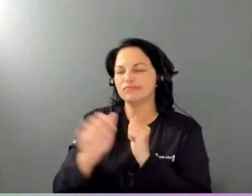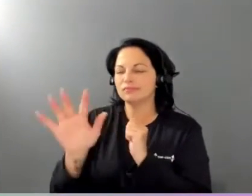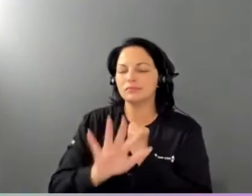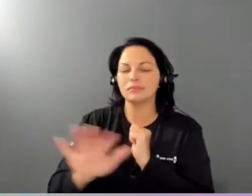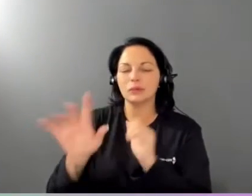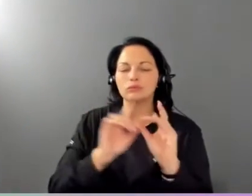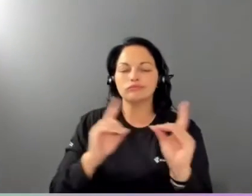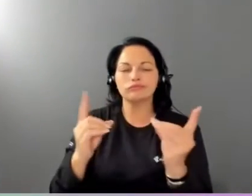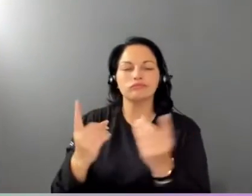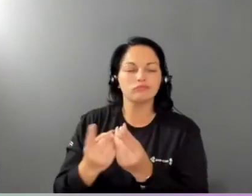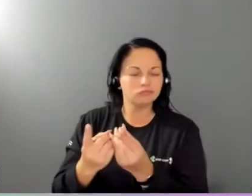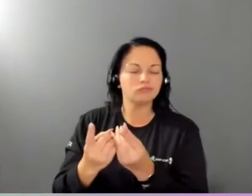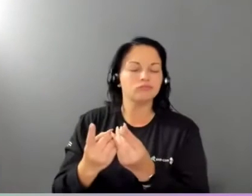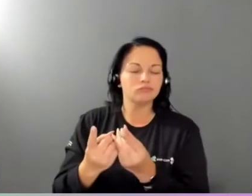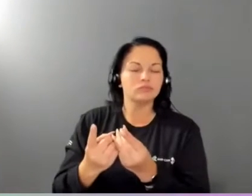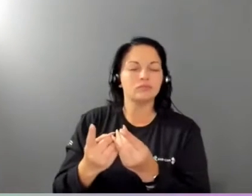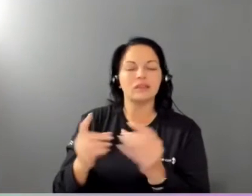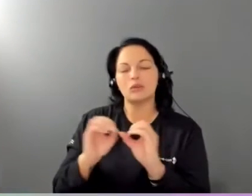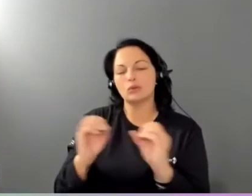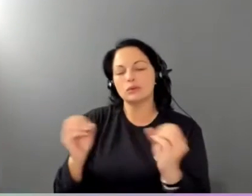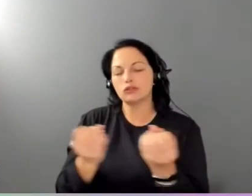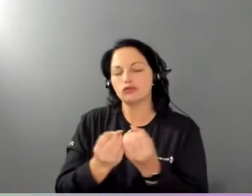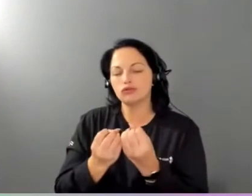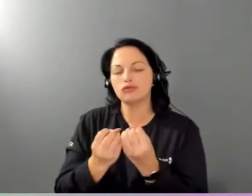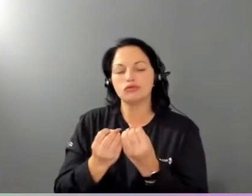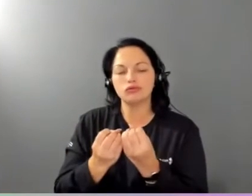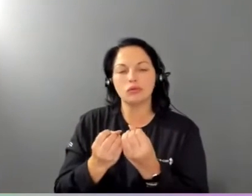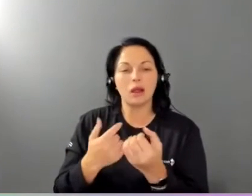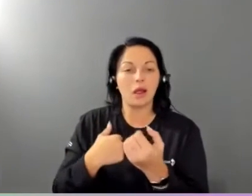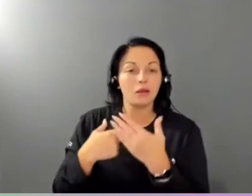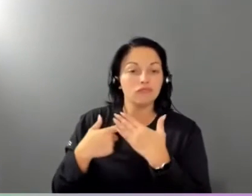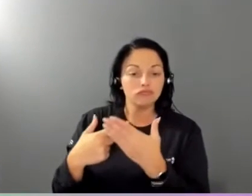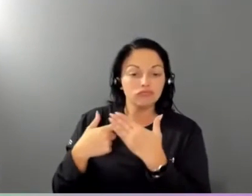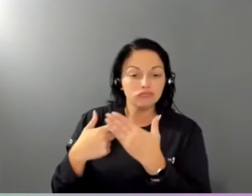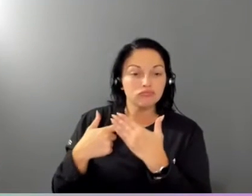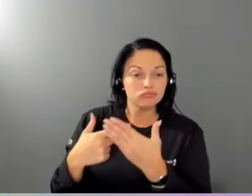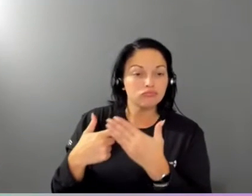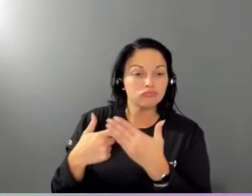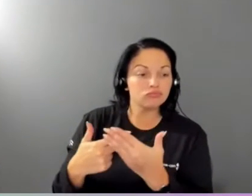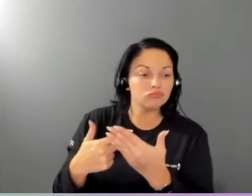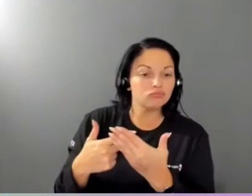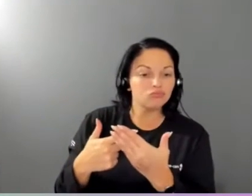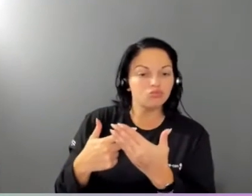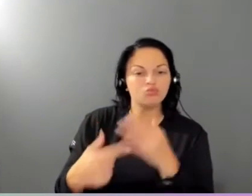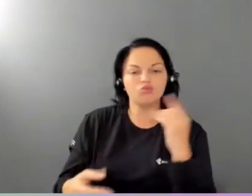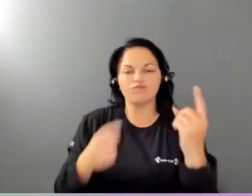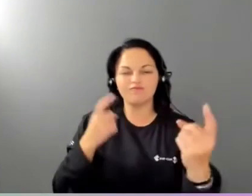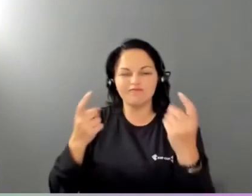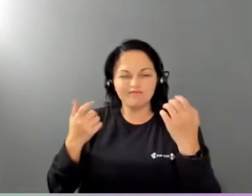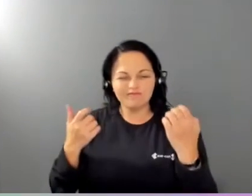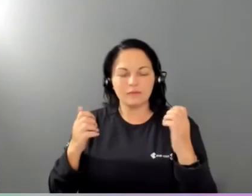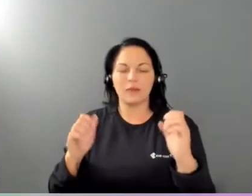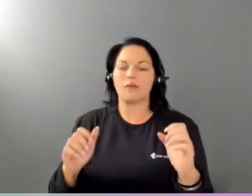consistency in implementing whatever your processes are. Collaboration across departments in organization